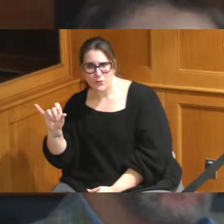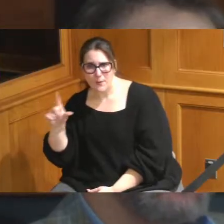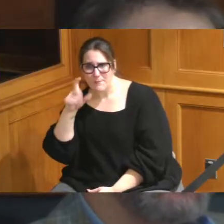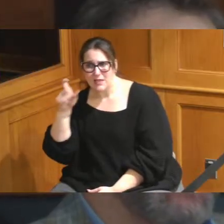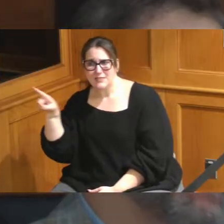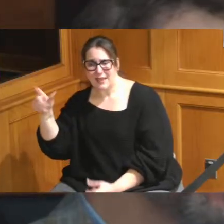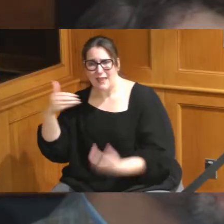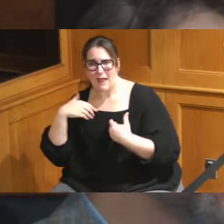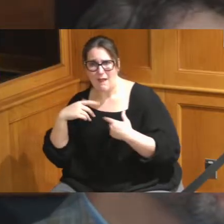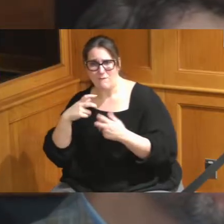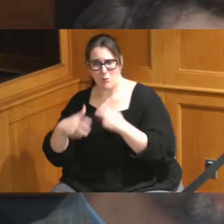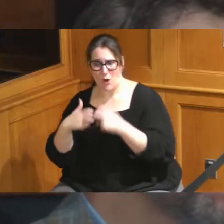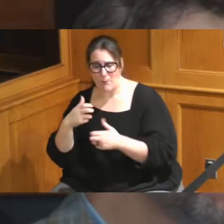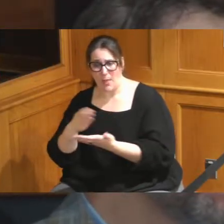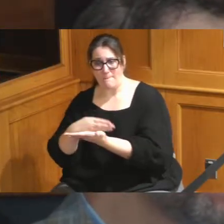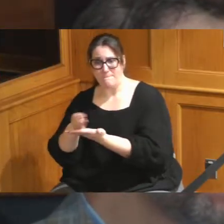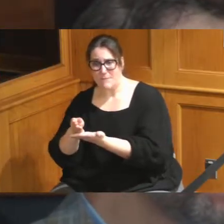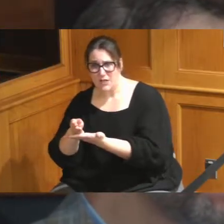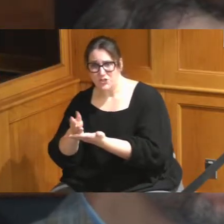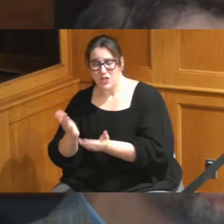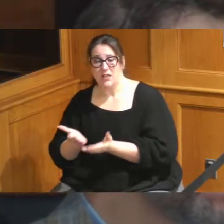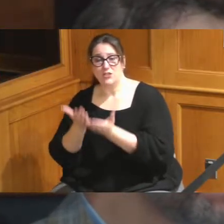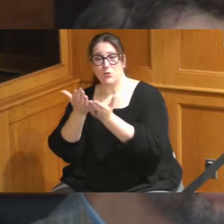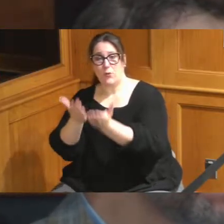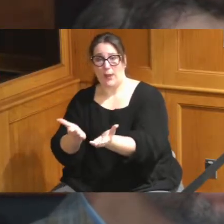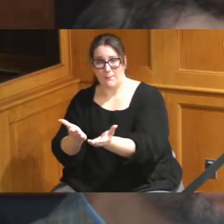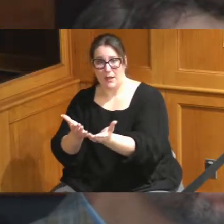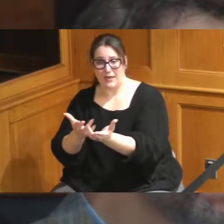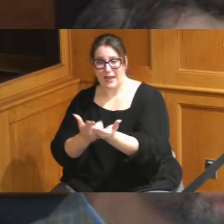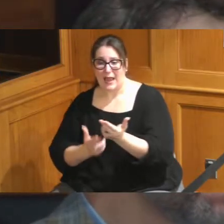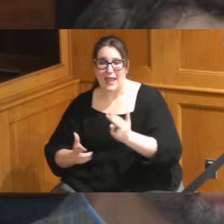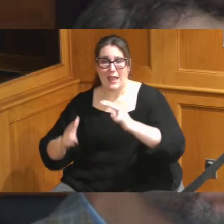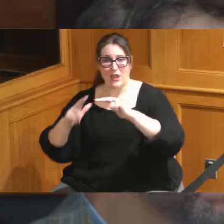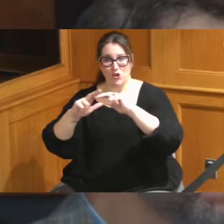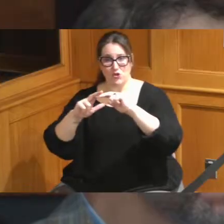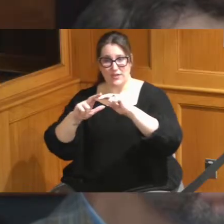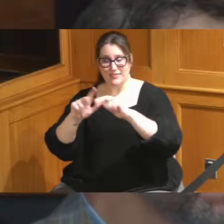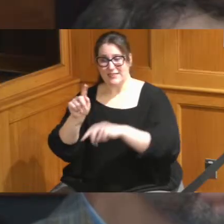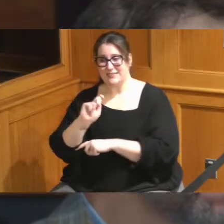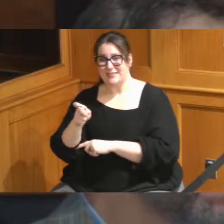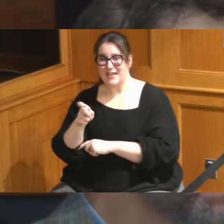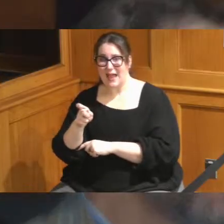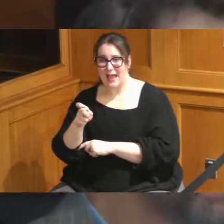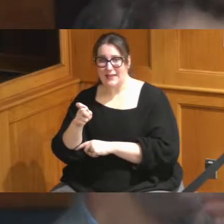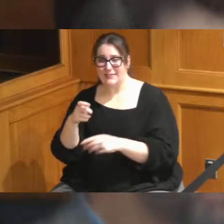problem. We've got a budget that's recommending increasing a tax if you sell your house. So,